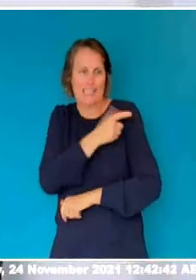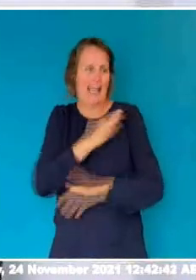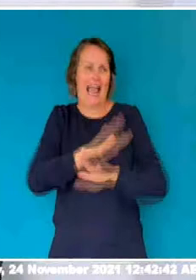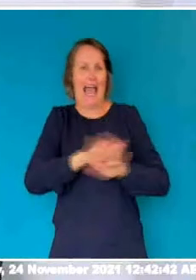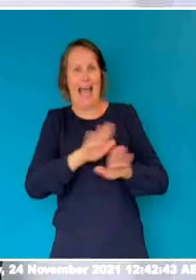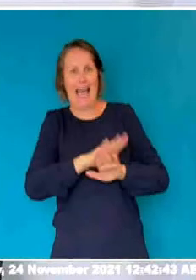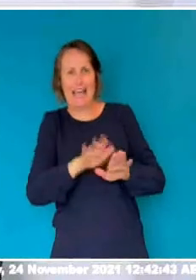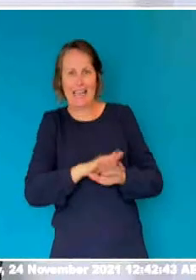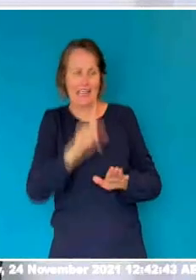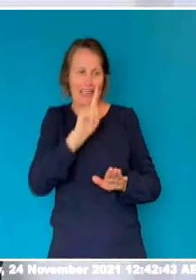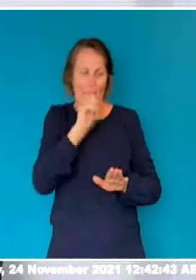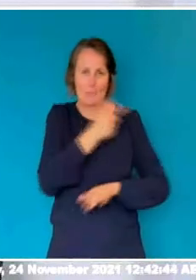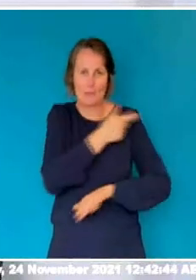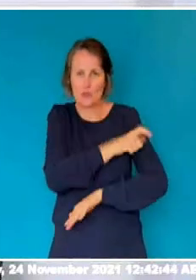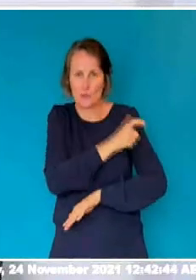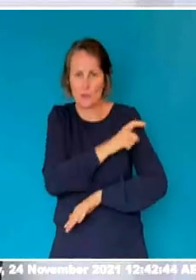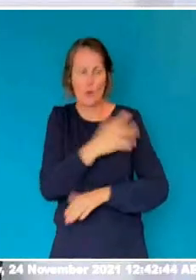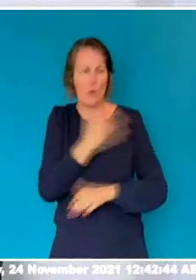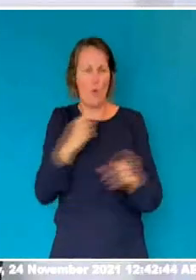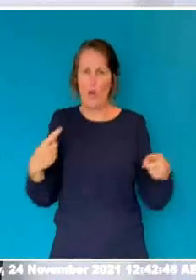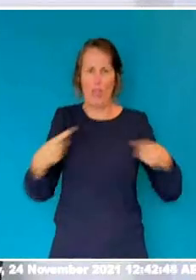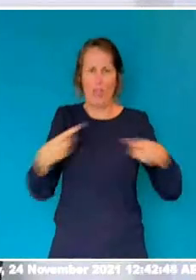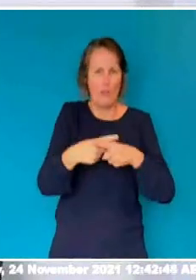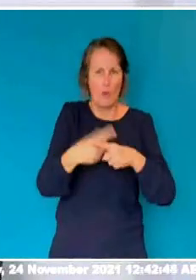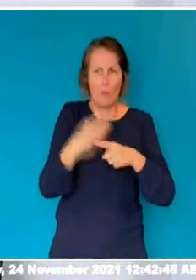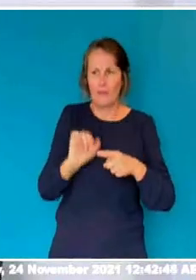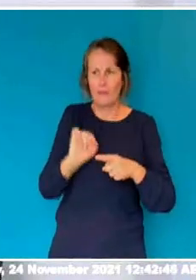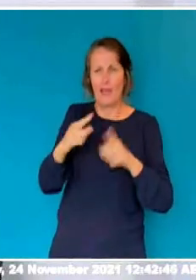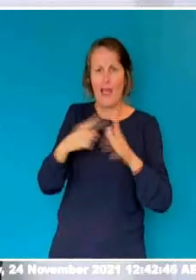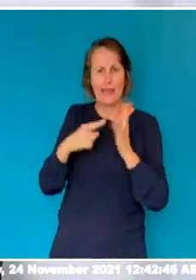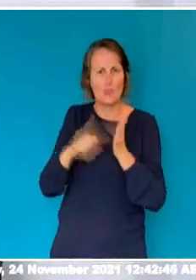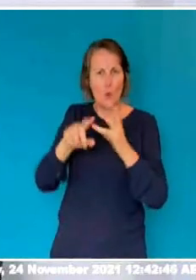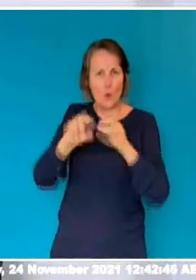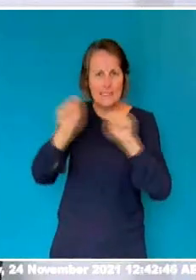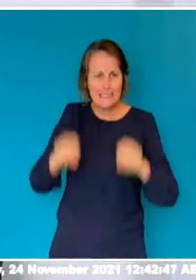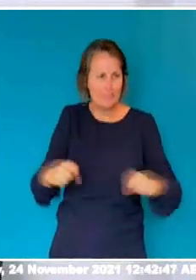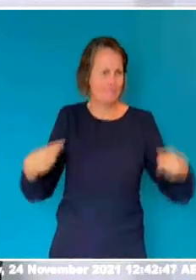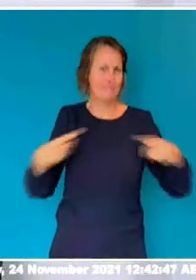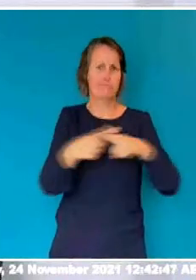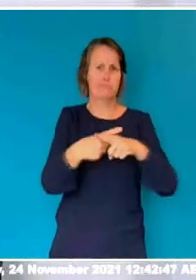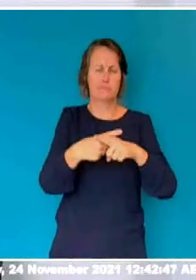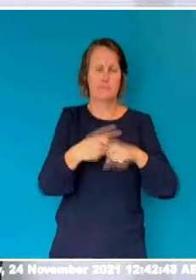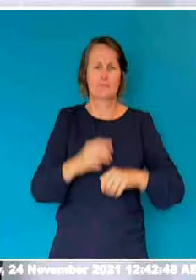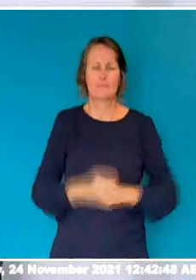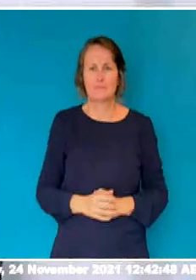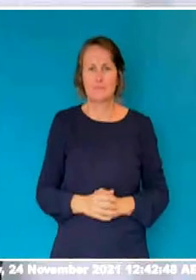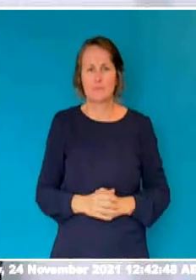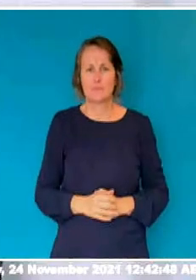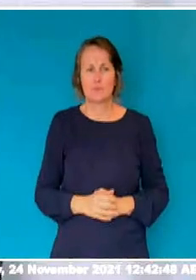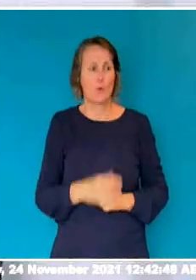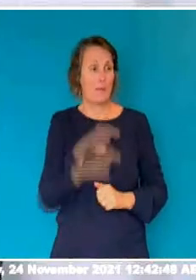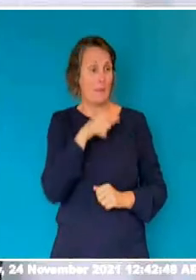with the ATO systems and that other employees might be impacted negatively or it